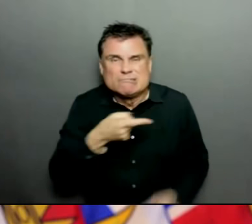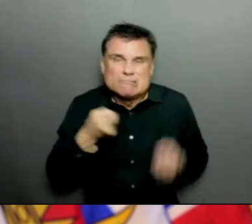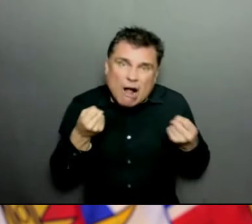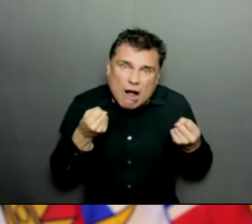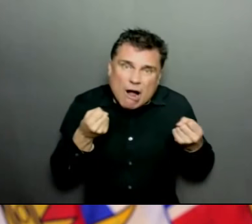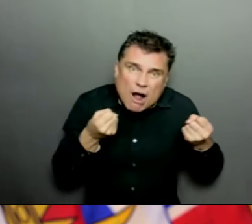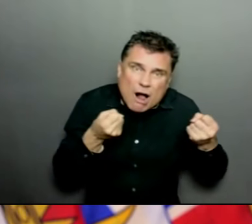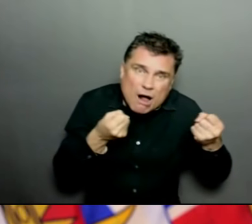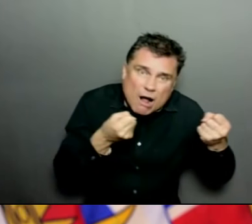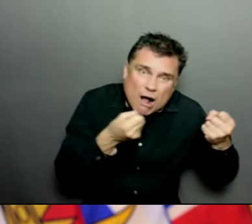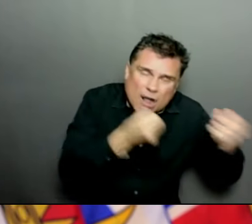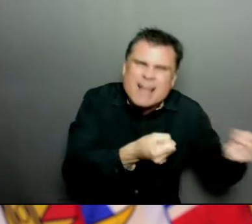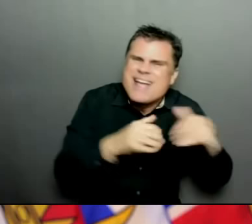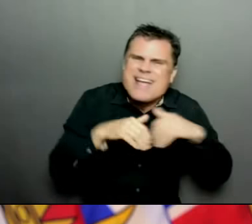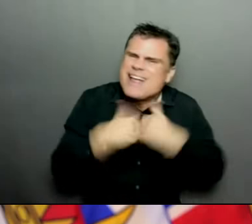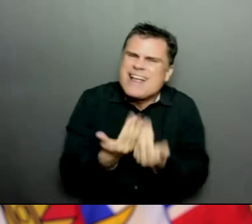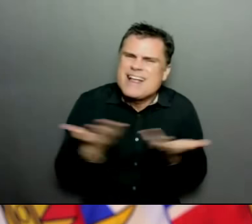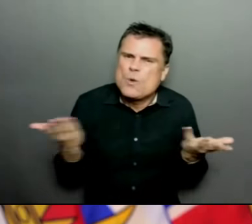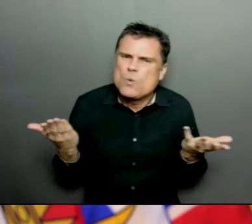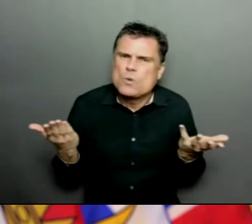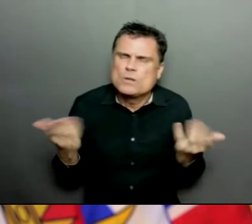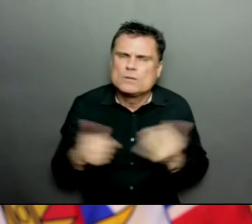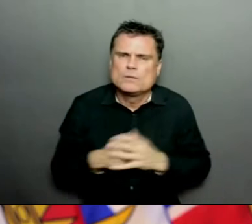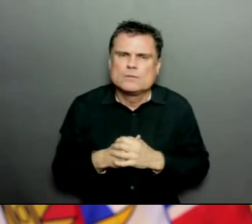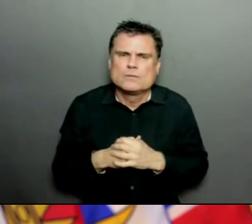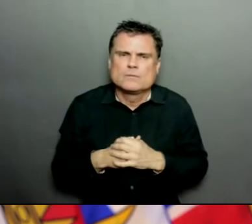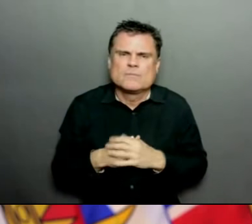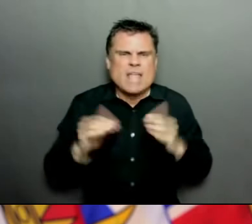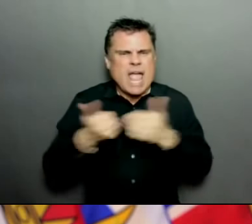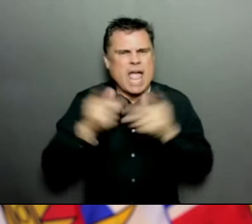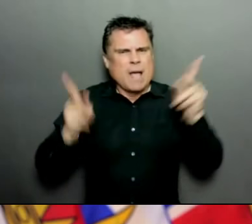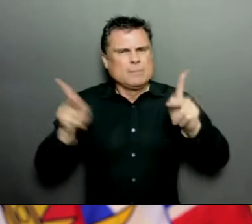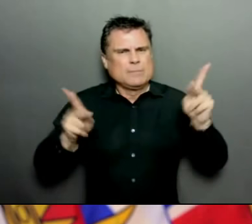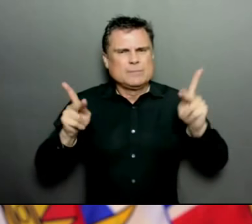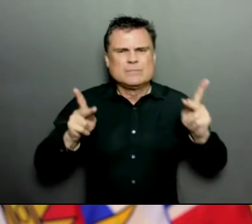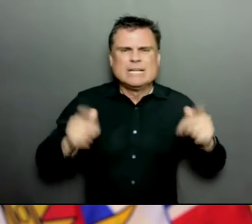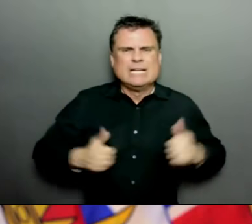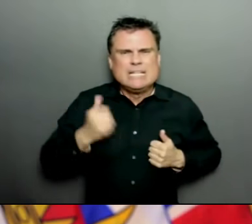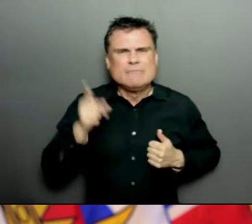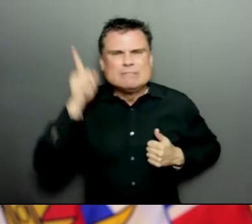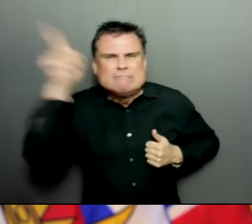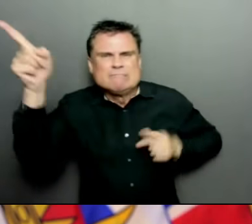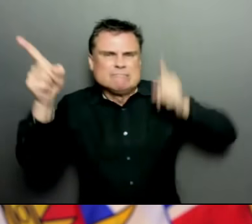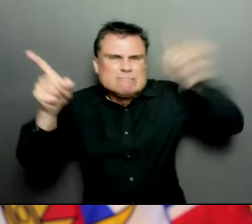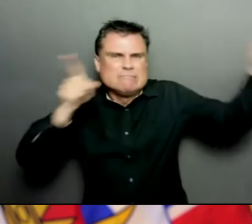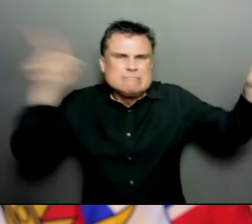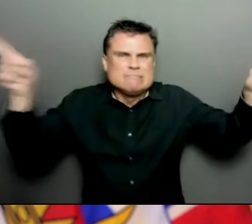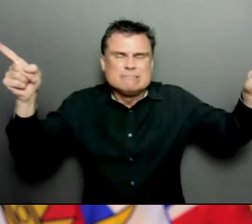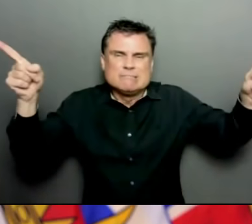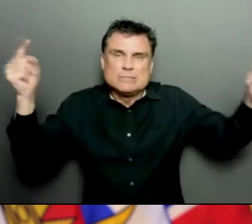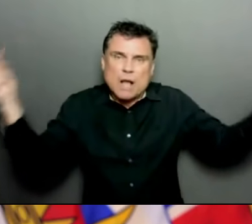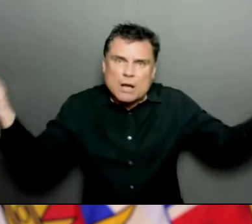How those folks in those outlying communities may be able